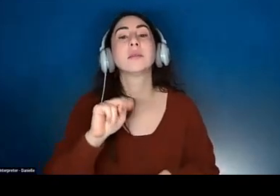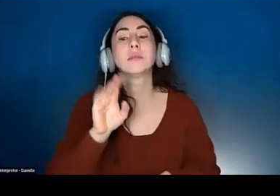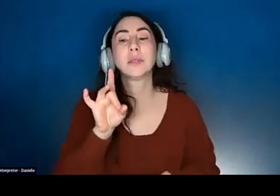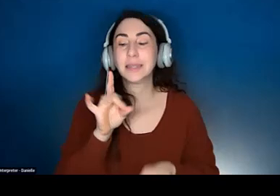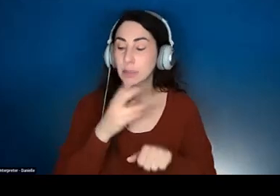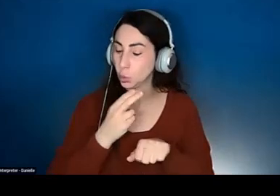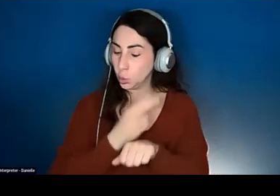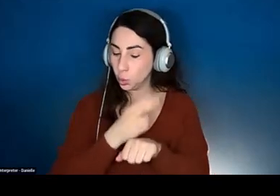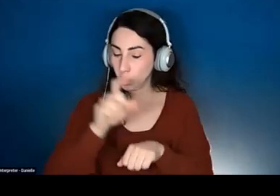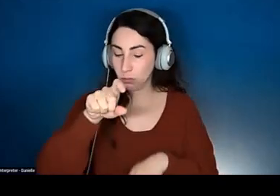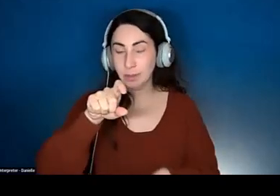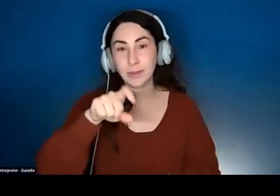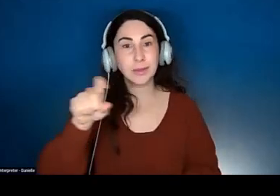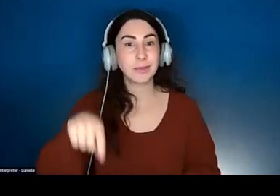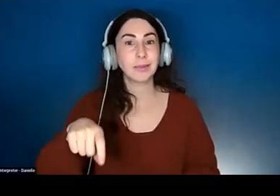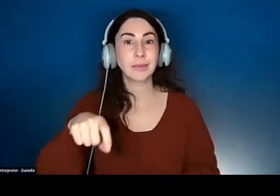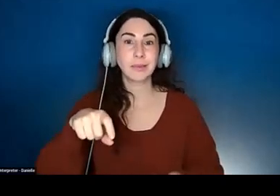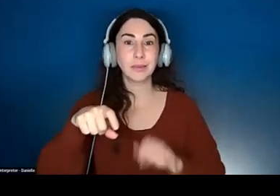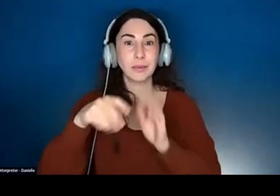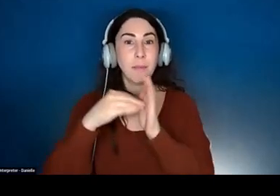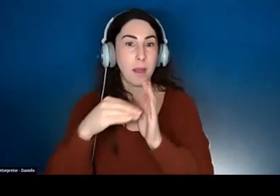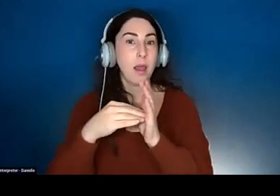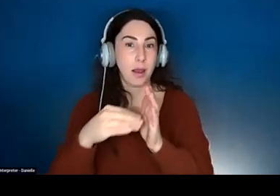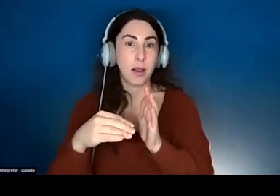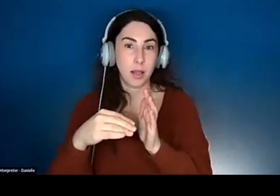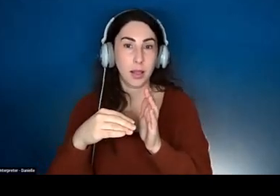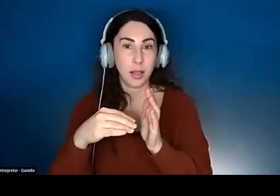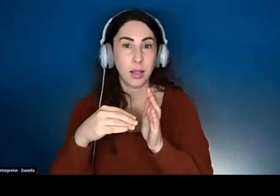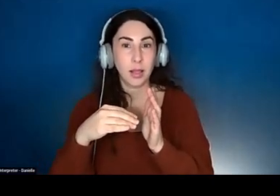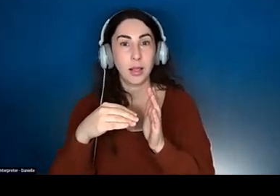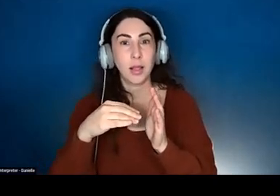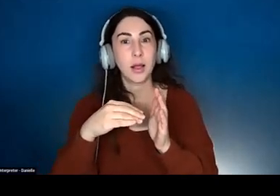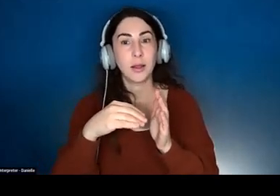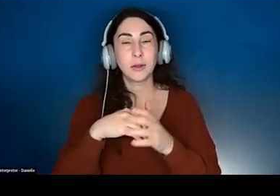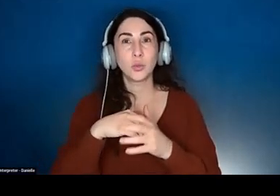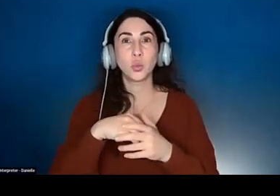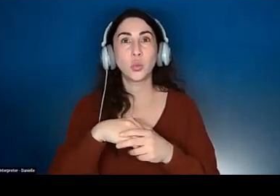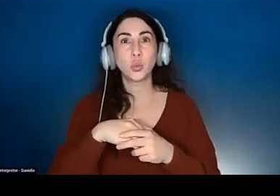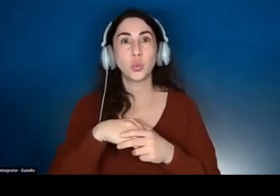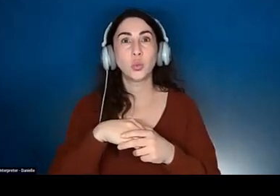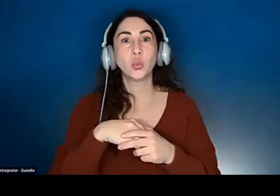kind of model to fashion the money follows the